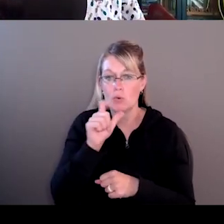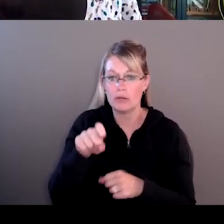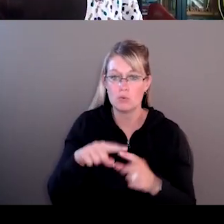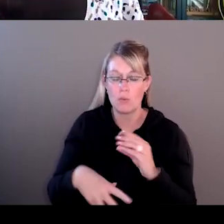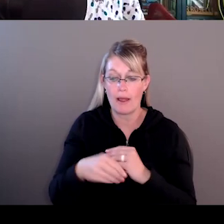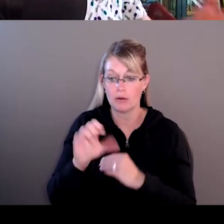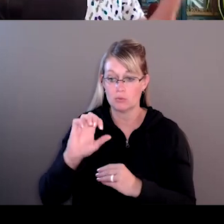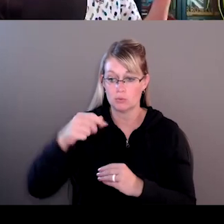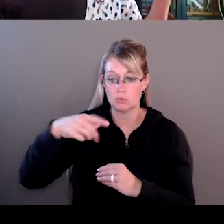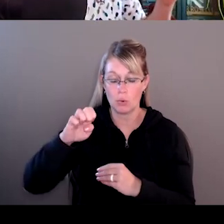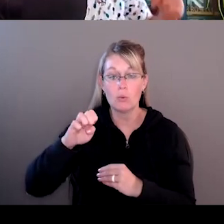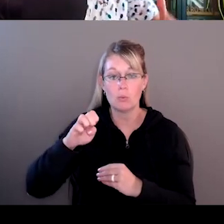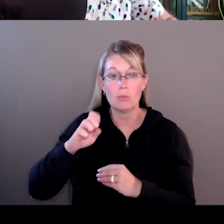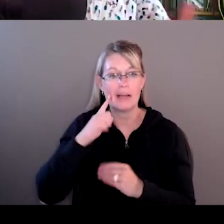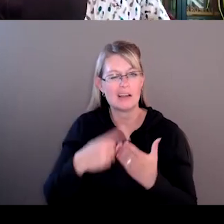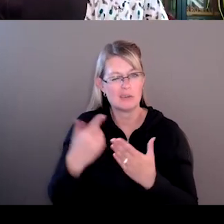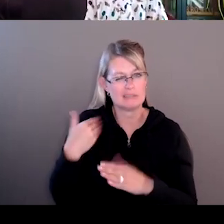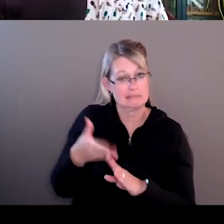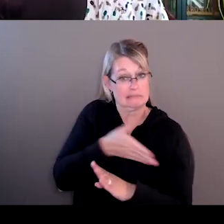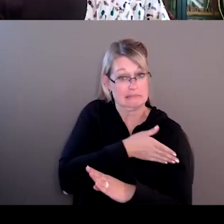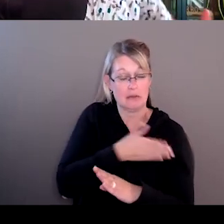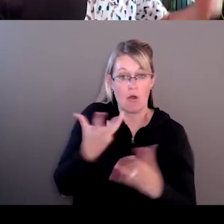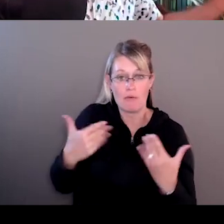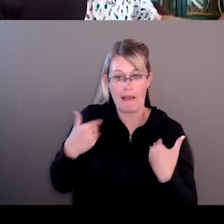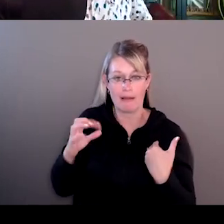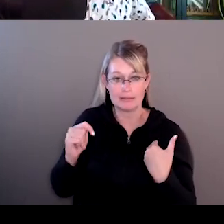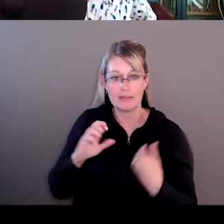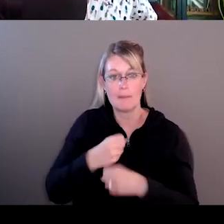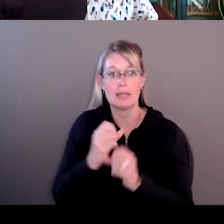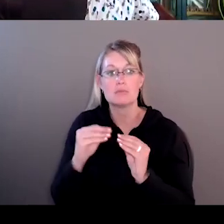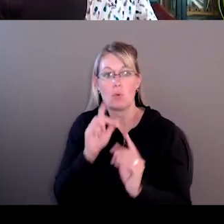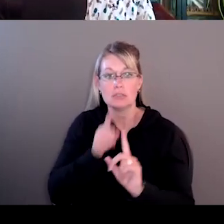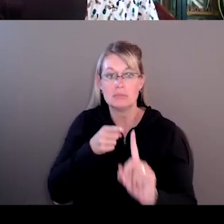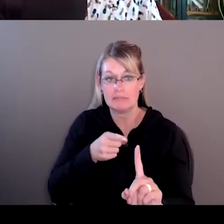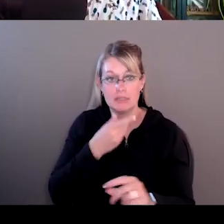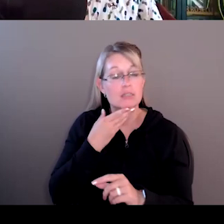selector that I covered a couple of slides ago already has it, making that one more specific.